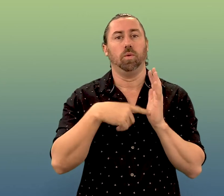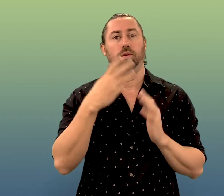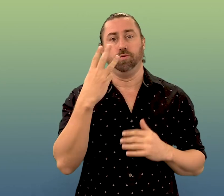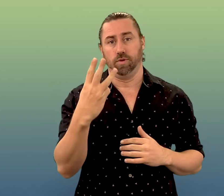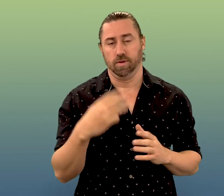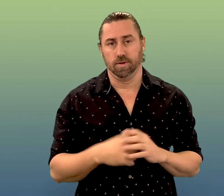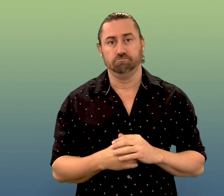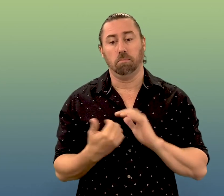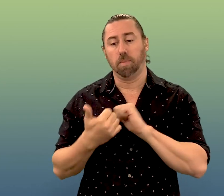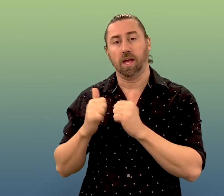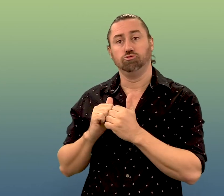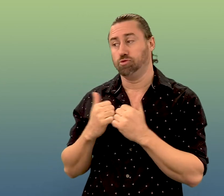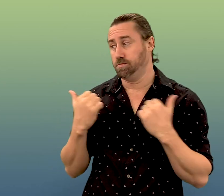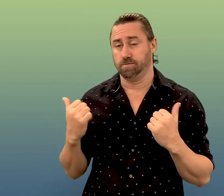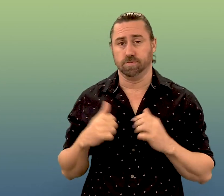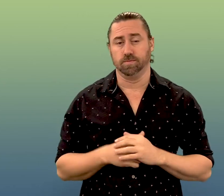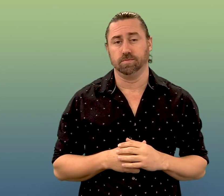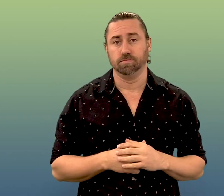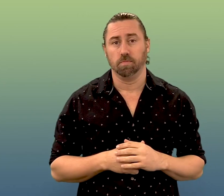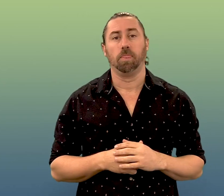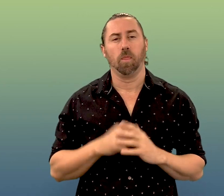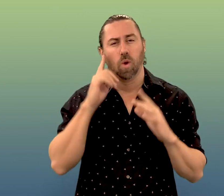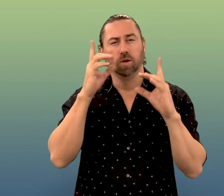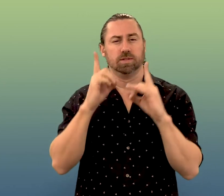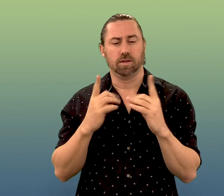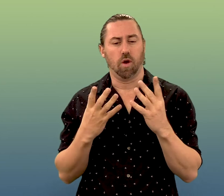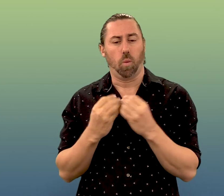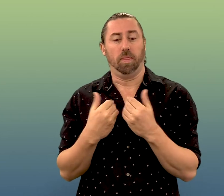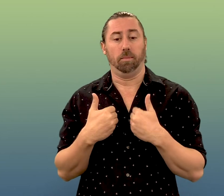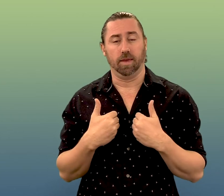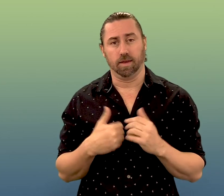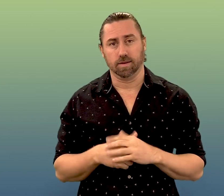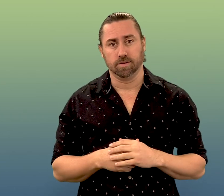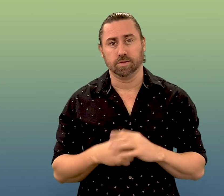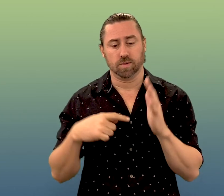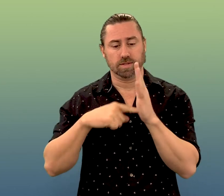Two point four point three. Our partners. Design with me.